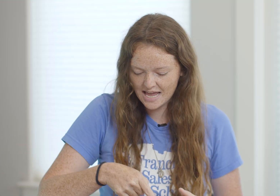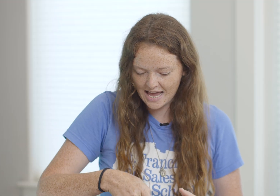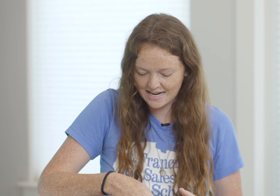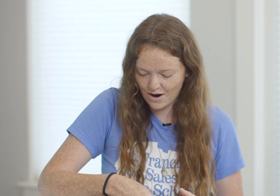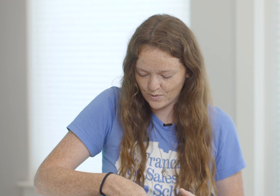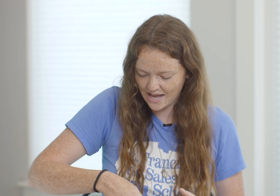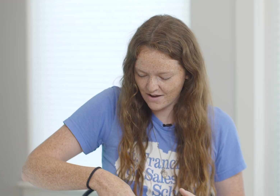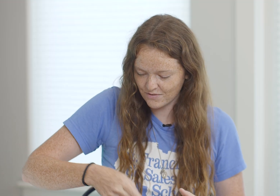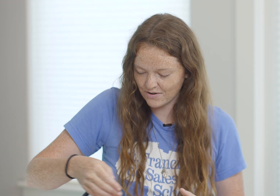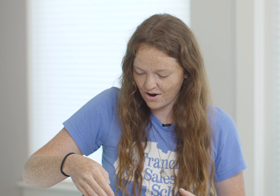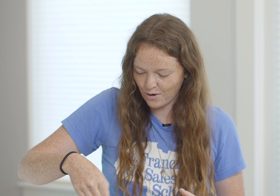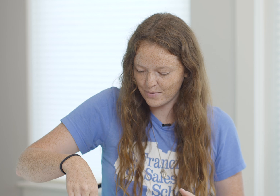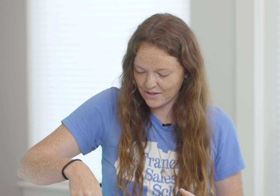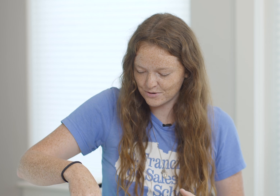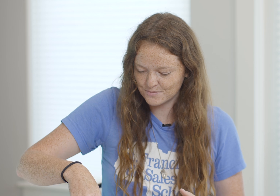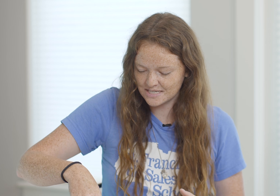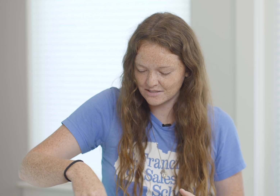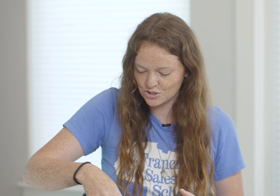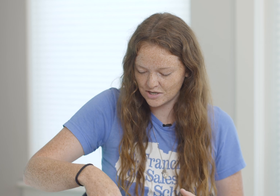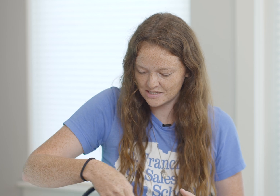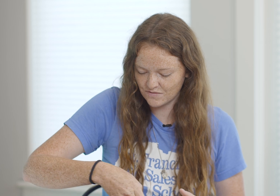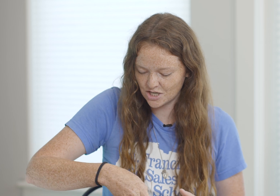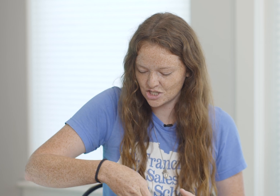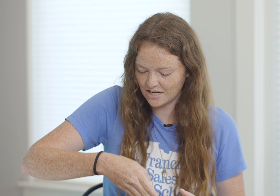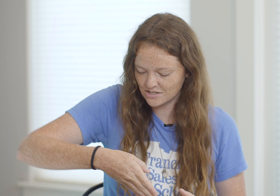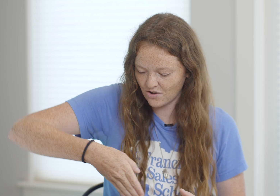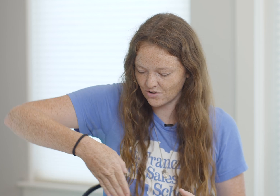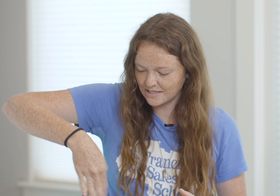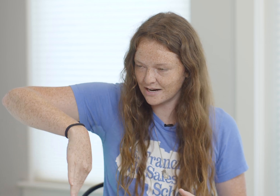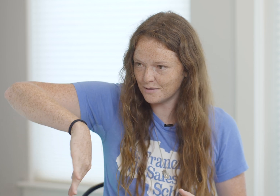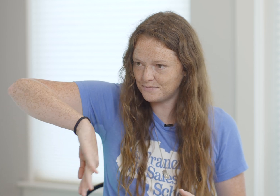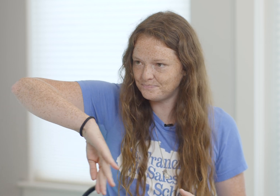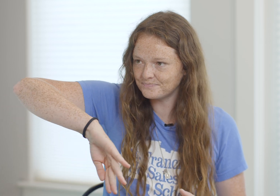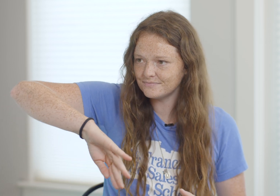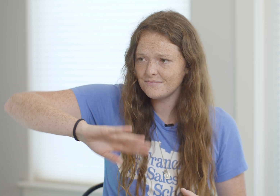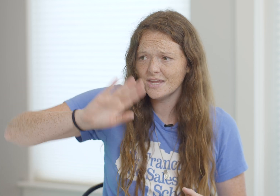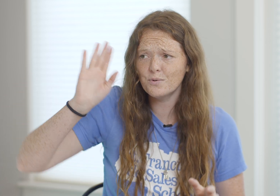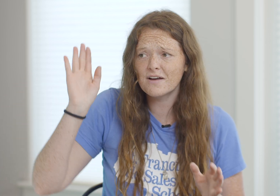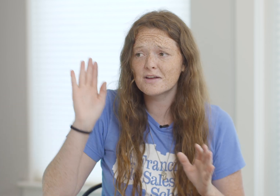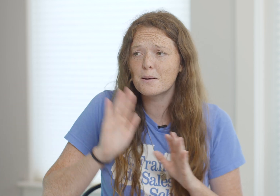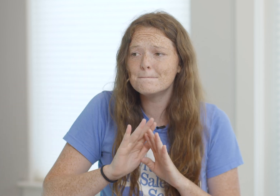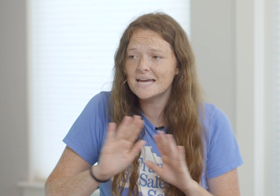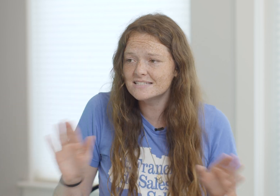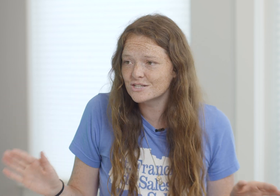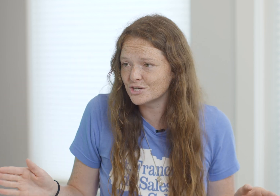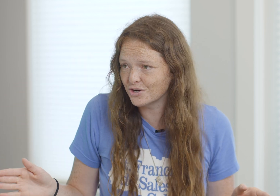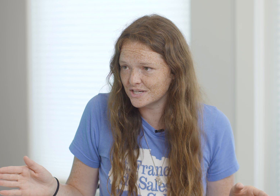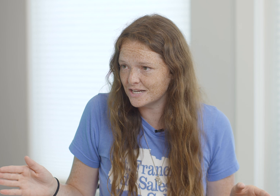and now we have our bathrooms and latrines finished and it's all lit up and we have an amazing security team.